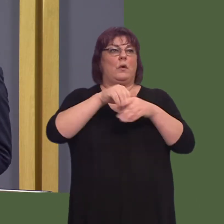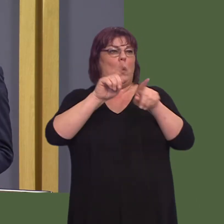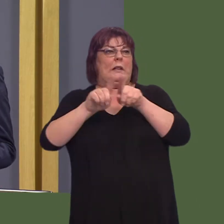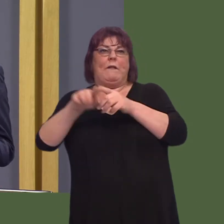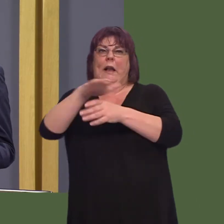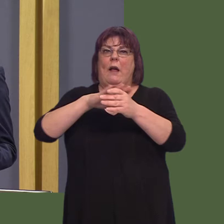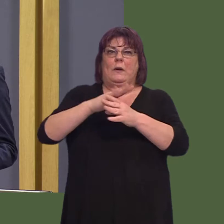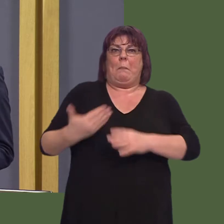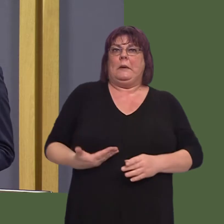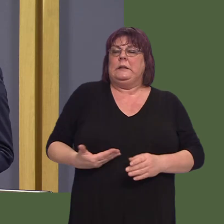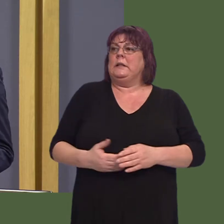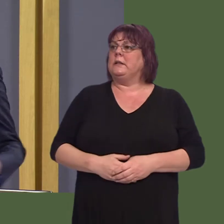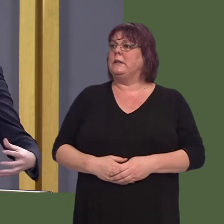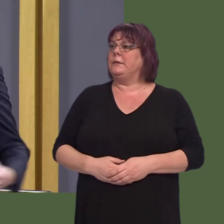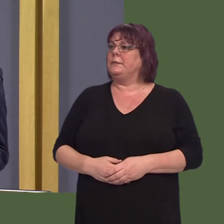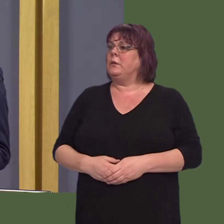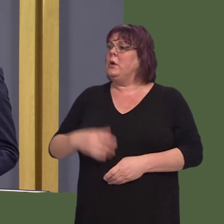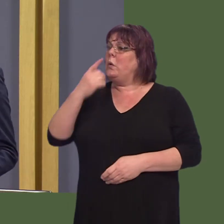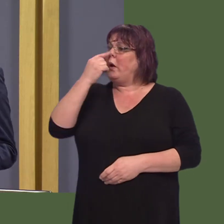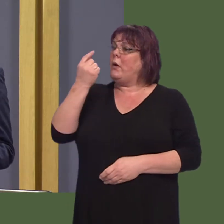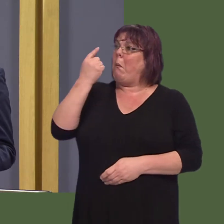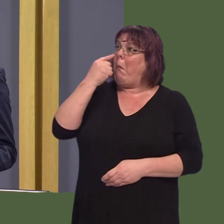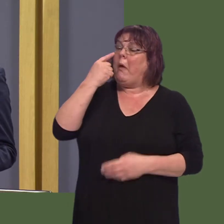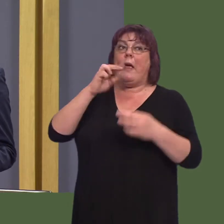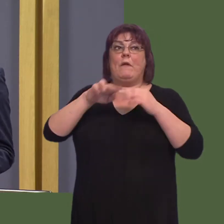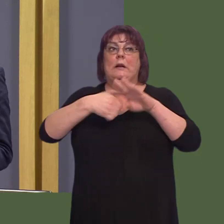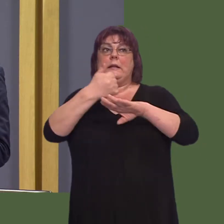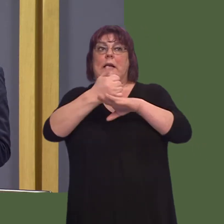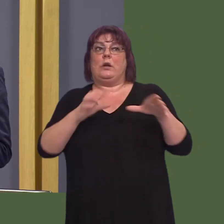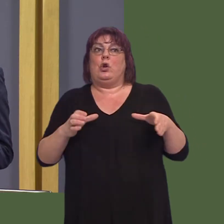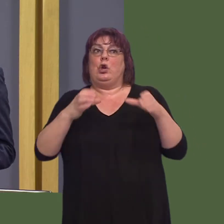So, would you now look at how you can co-ordinate efforts by establishing a unit to explore